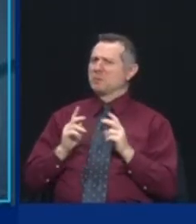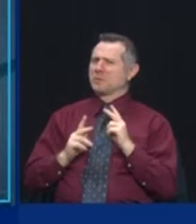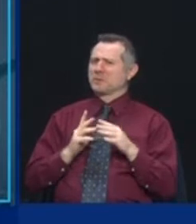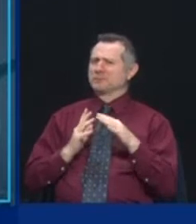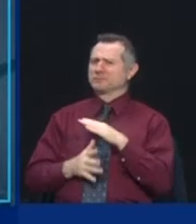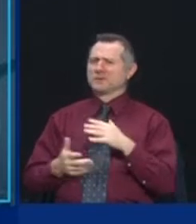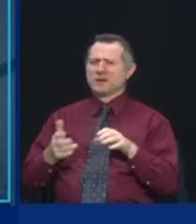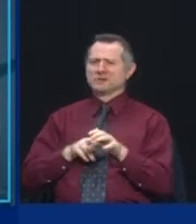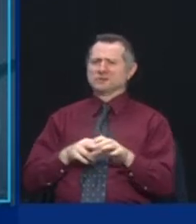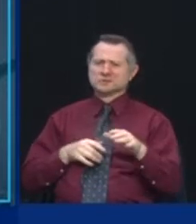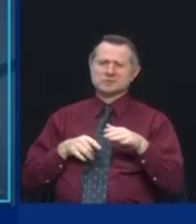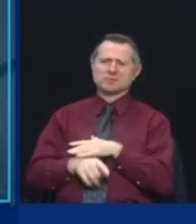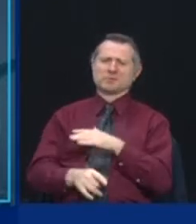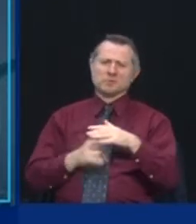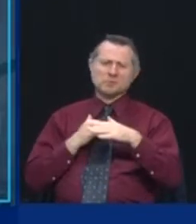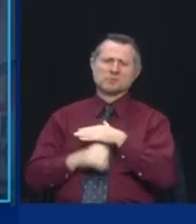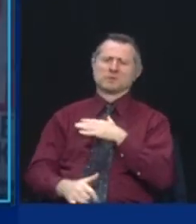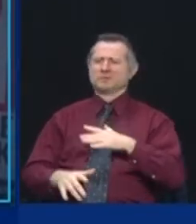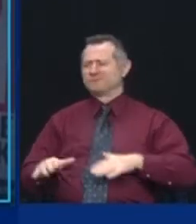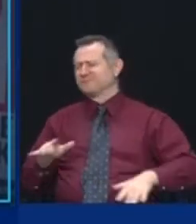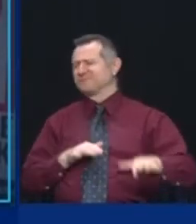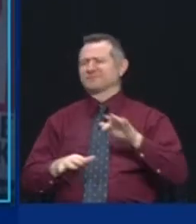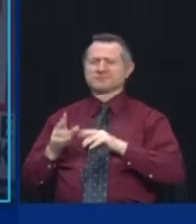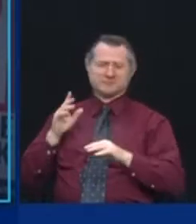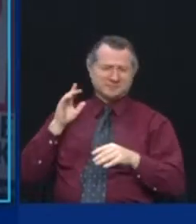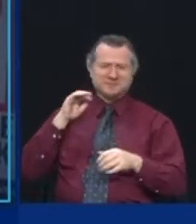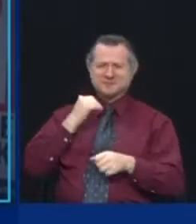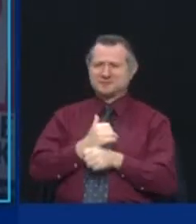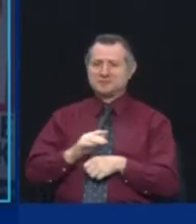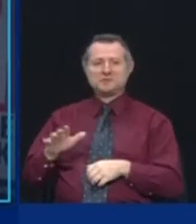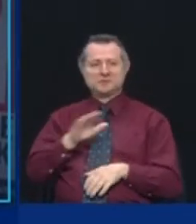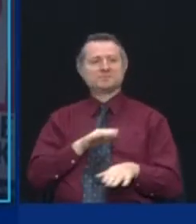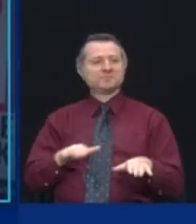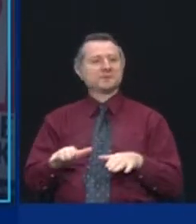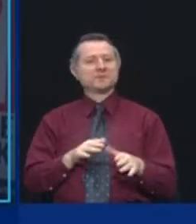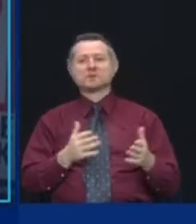HOW? DENSITY? MANHATTAN IS MORE DENSE. MORE PEOPLE ON MASS TRANSIT.